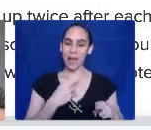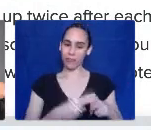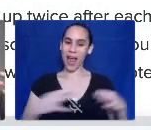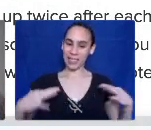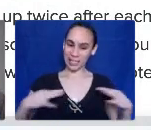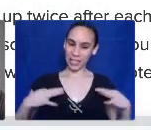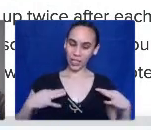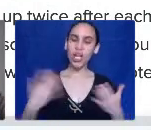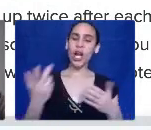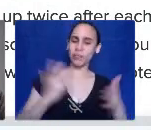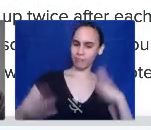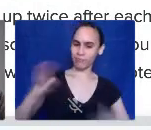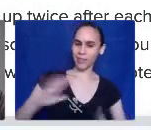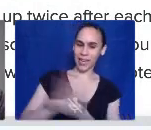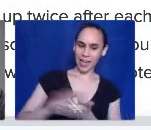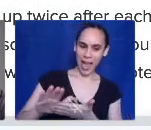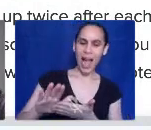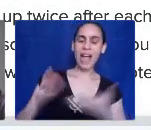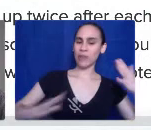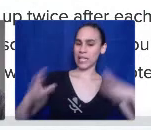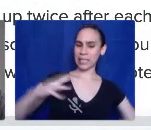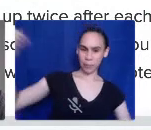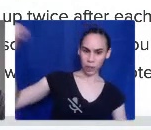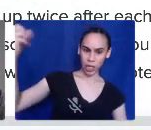you know dress up a little bit take a shower you know keep your same habits that you would